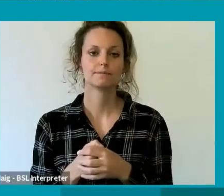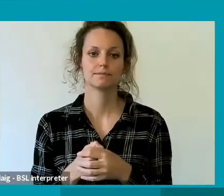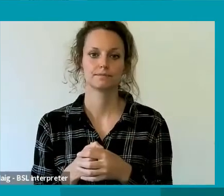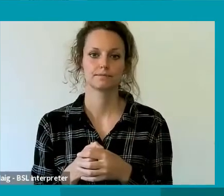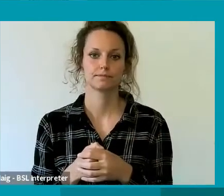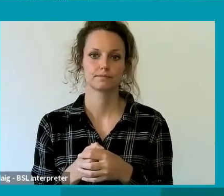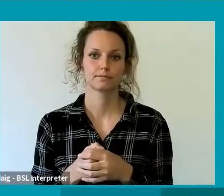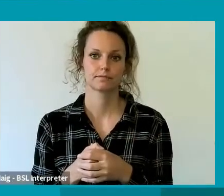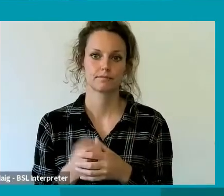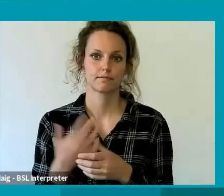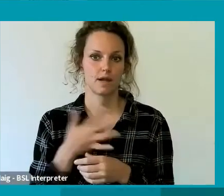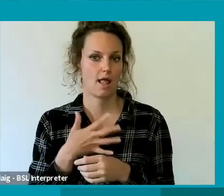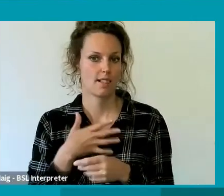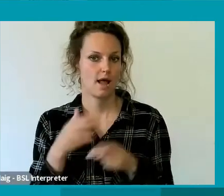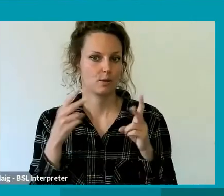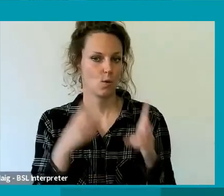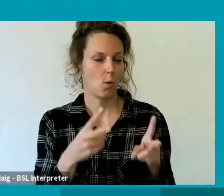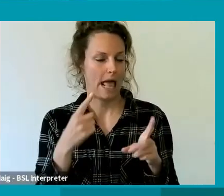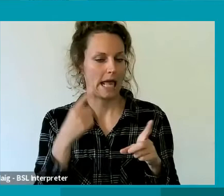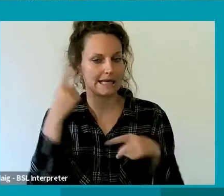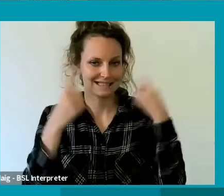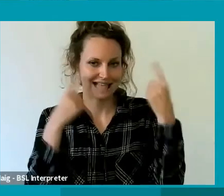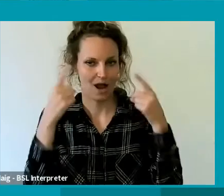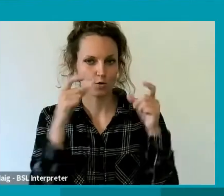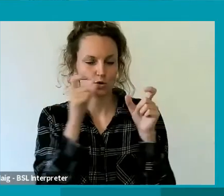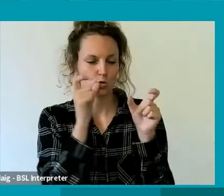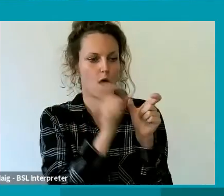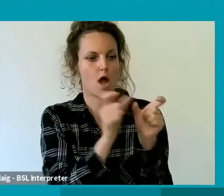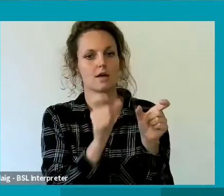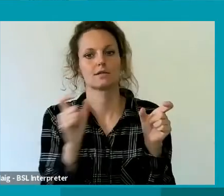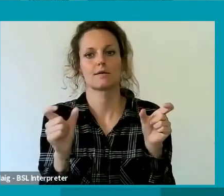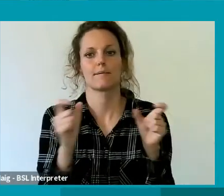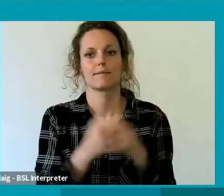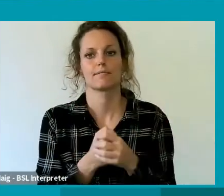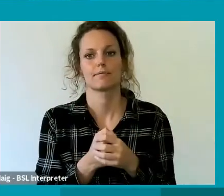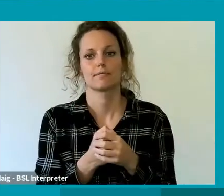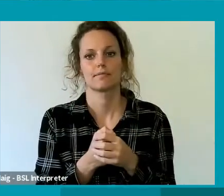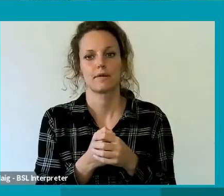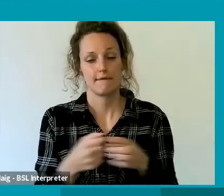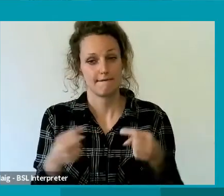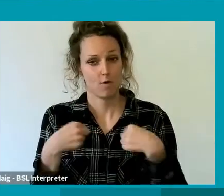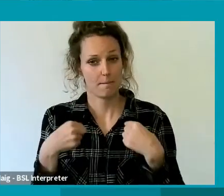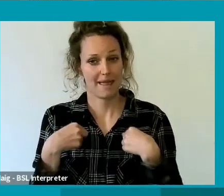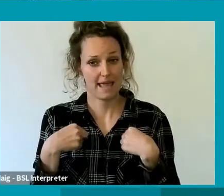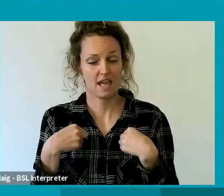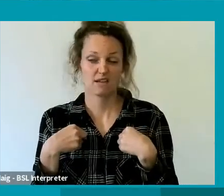I like the the way in which these these words. For me it's about all of us,